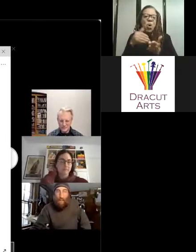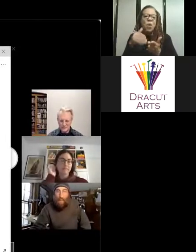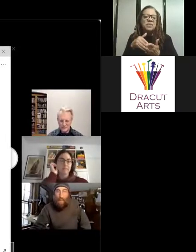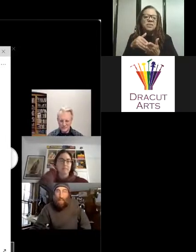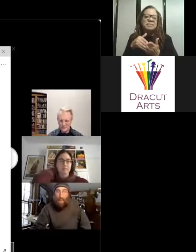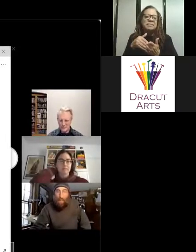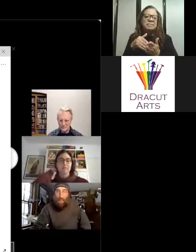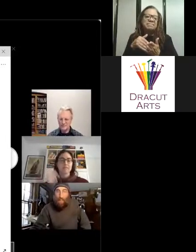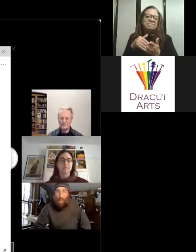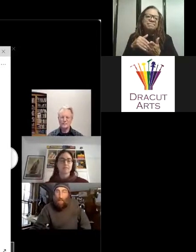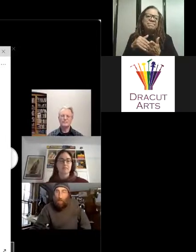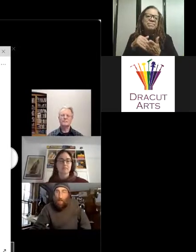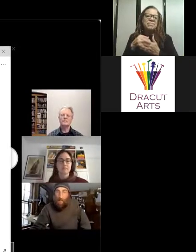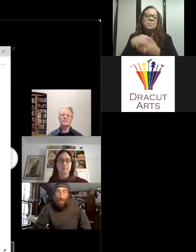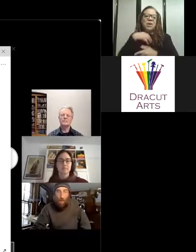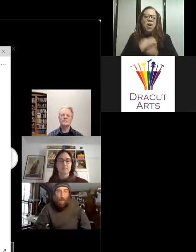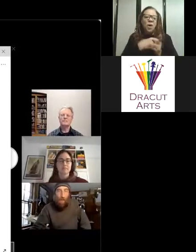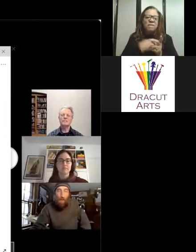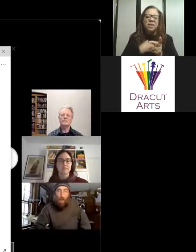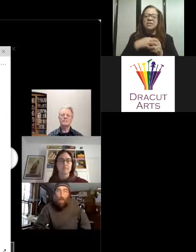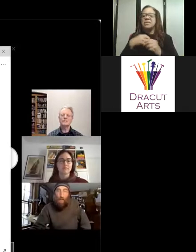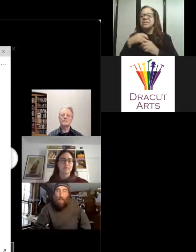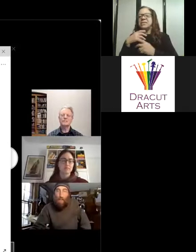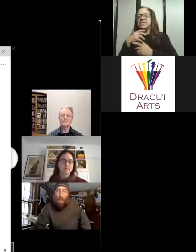hacking and wheezing and moaning all around him at night--